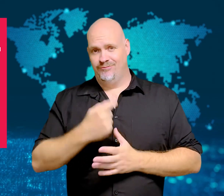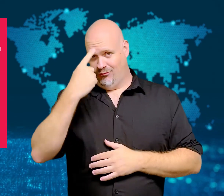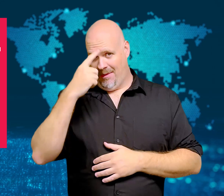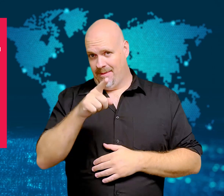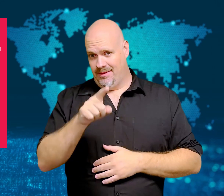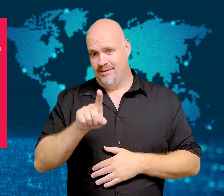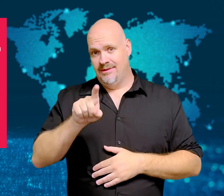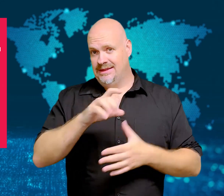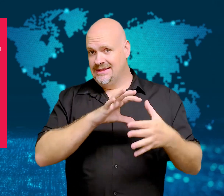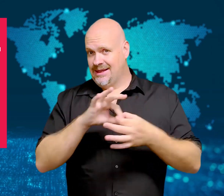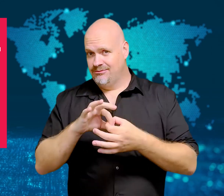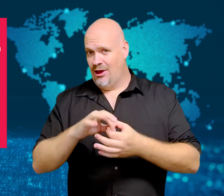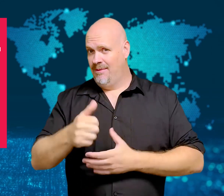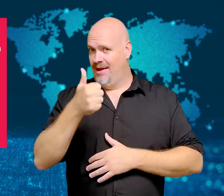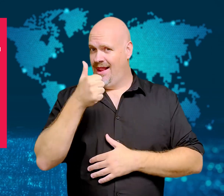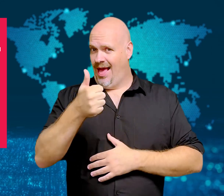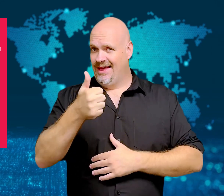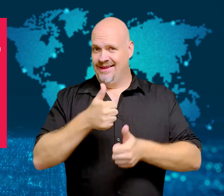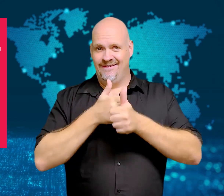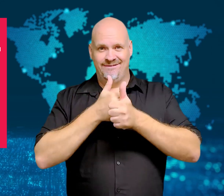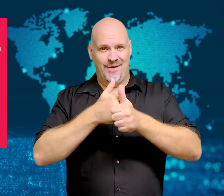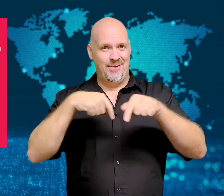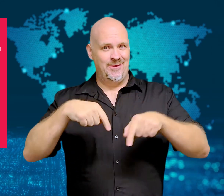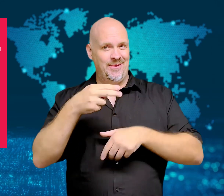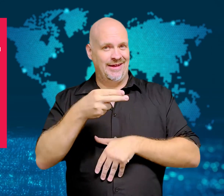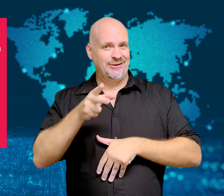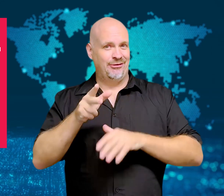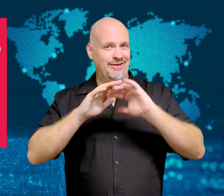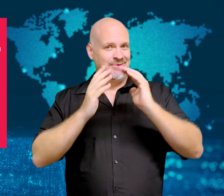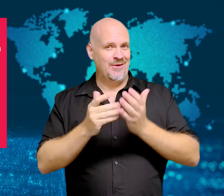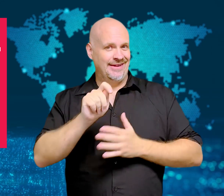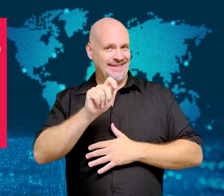Don't forget to subscribe, like, and follow H3 World TV